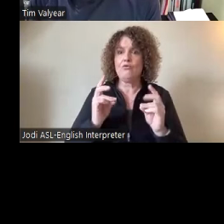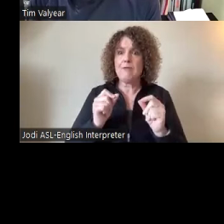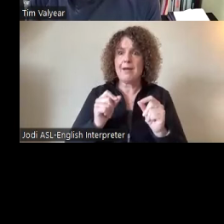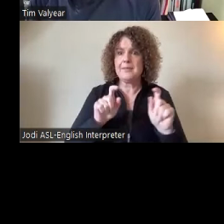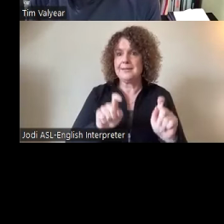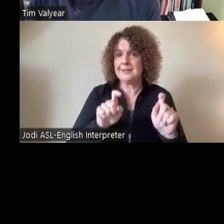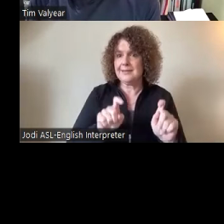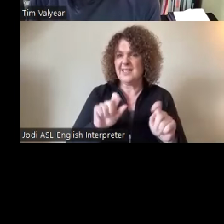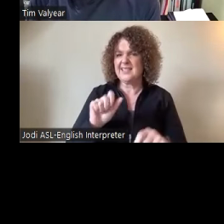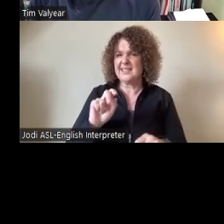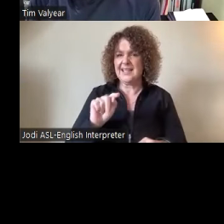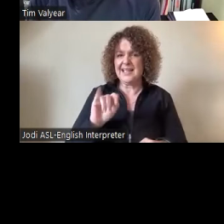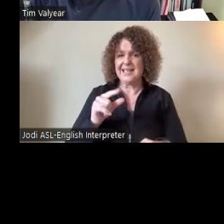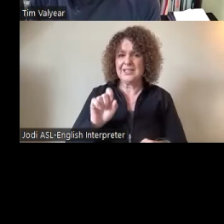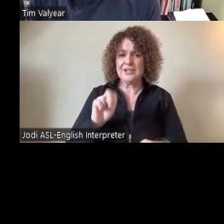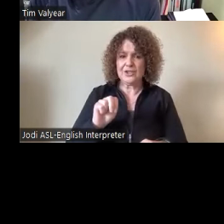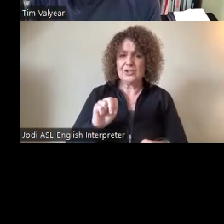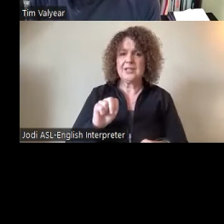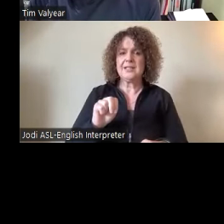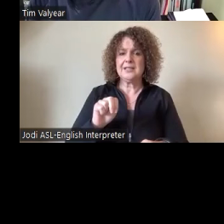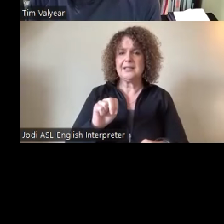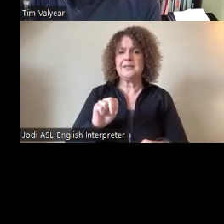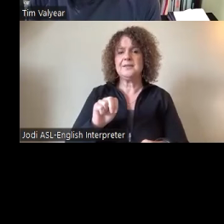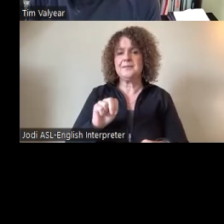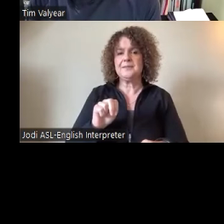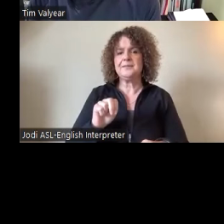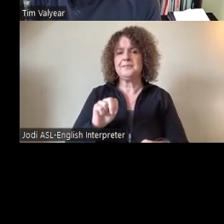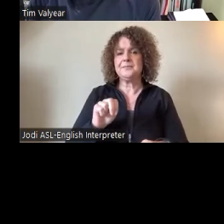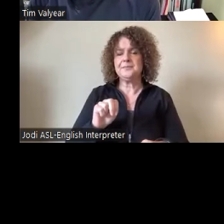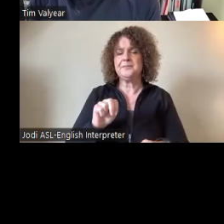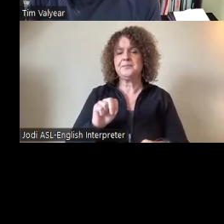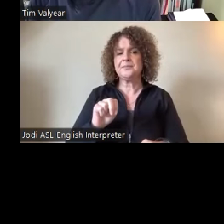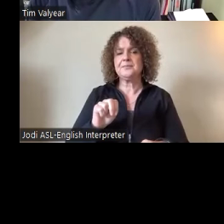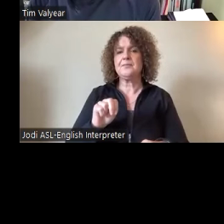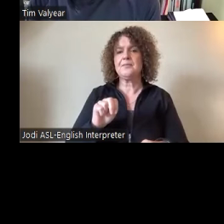also the videos on